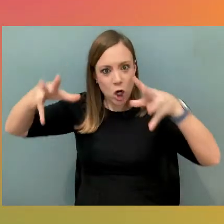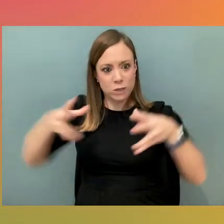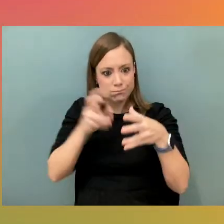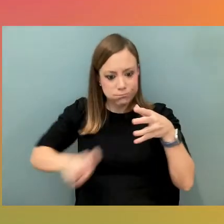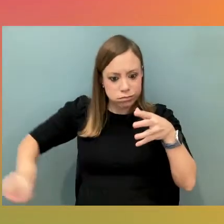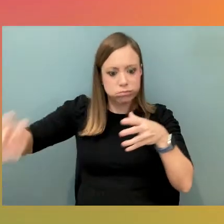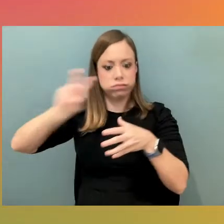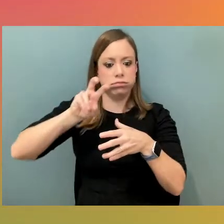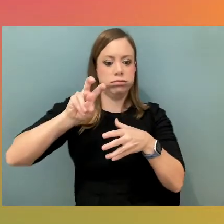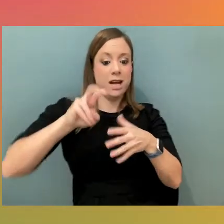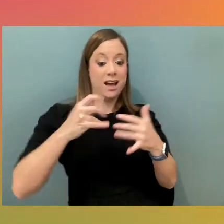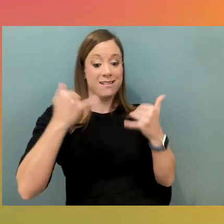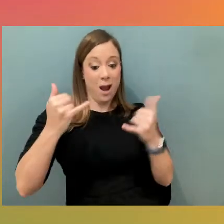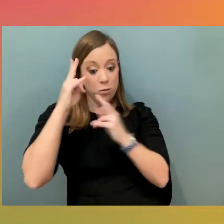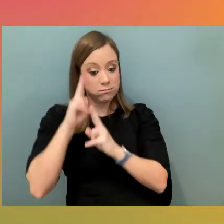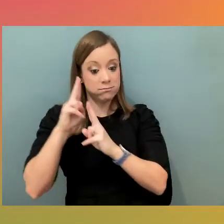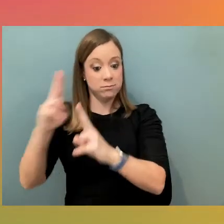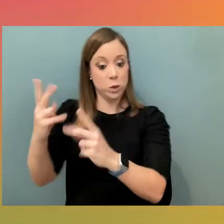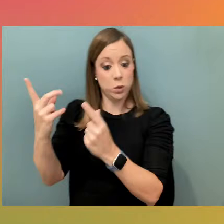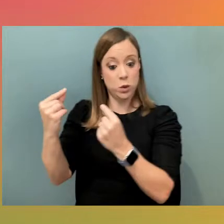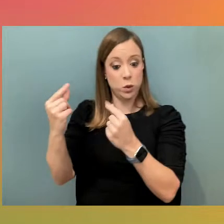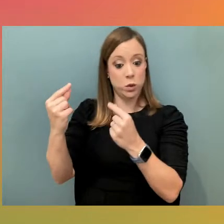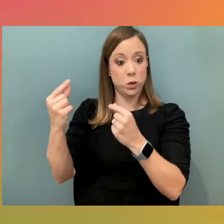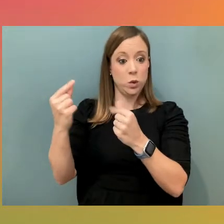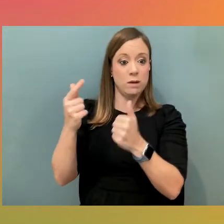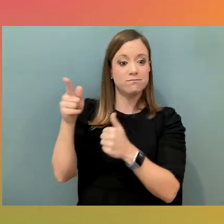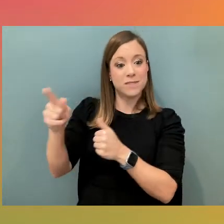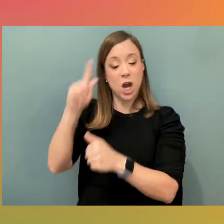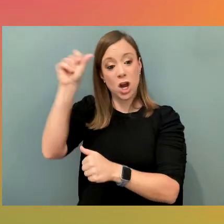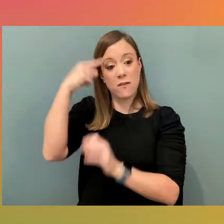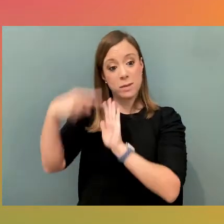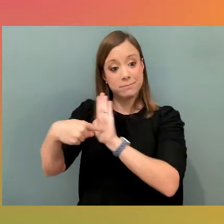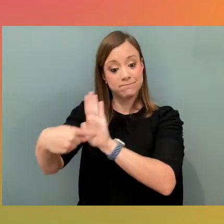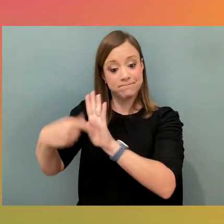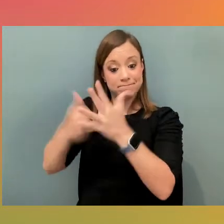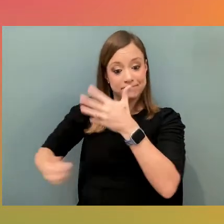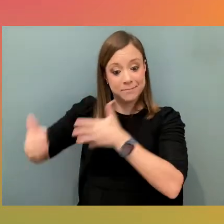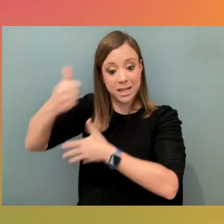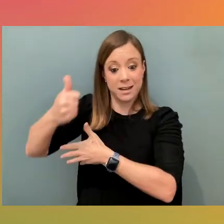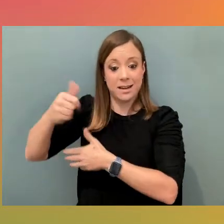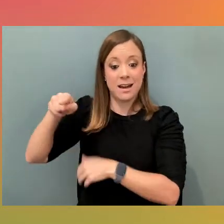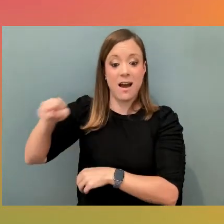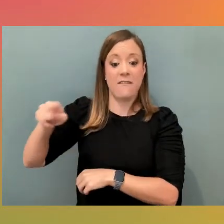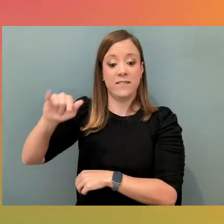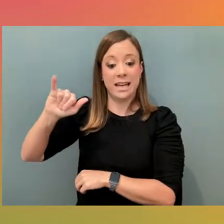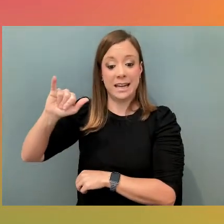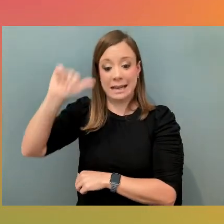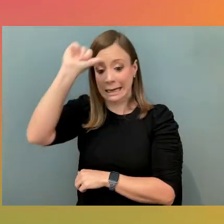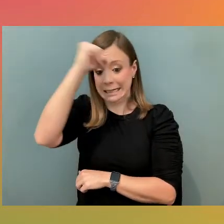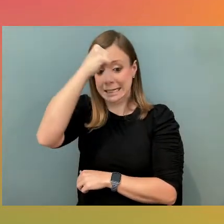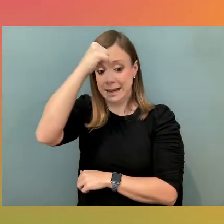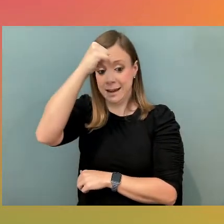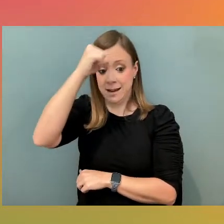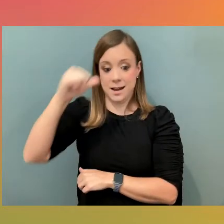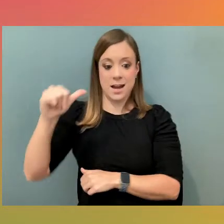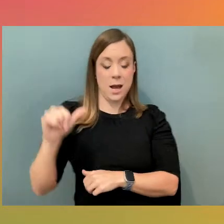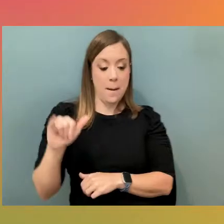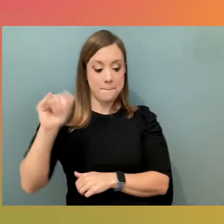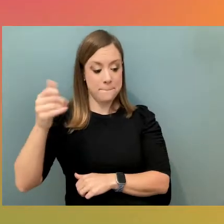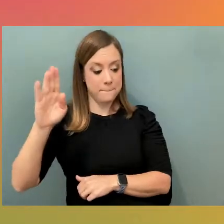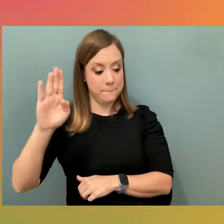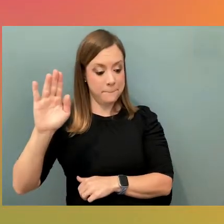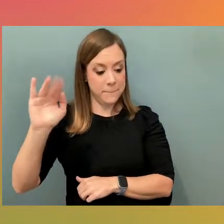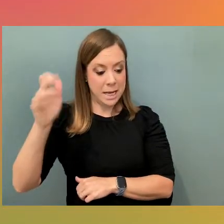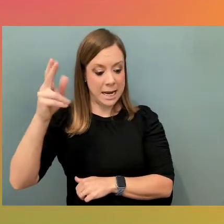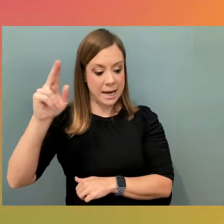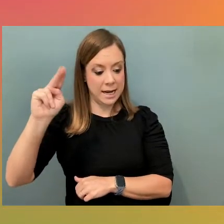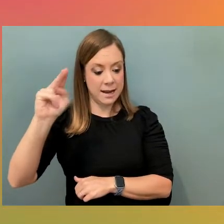VERY SPECIAL GUEST IS WITH US.